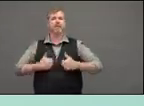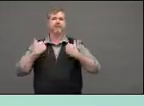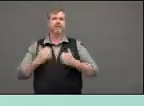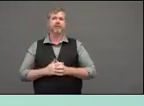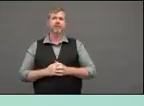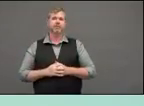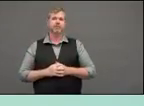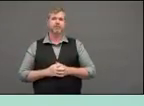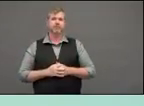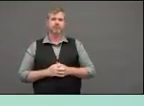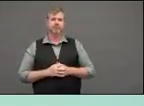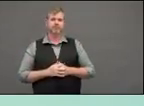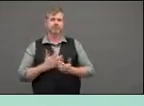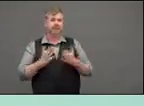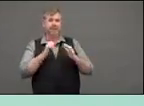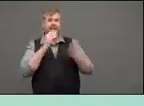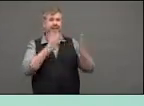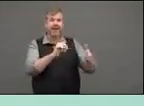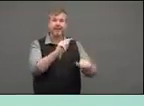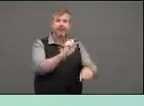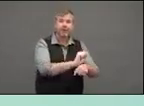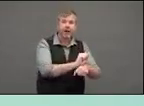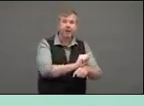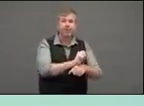internship because maybe some of those internships